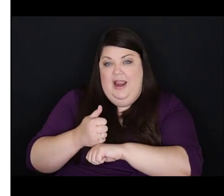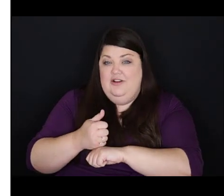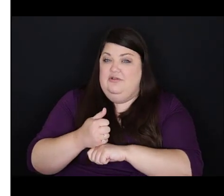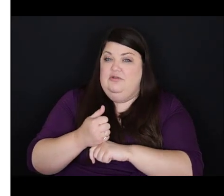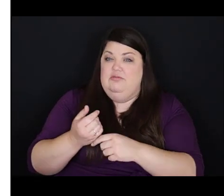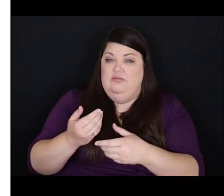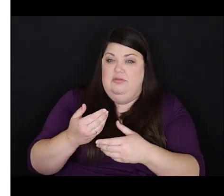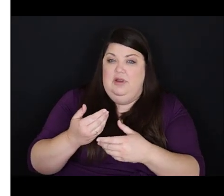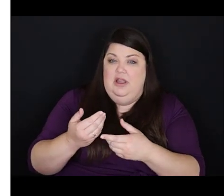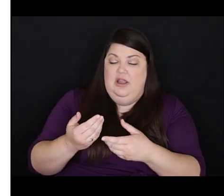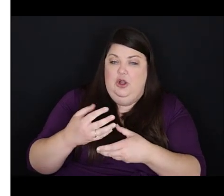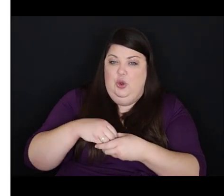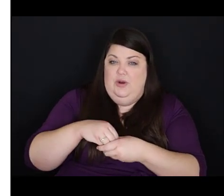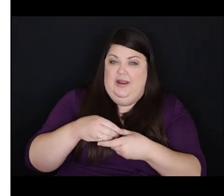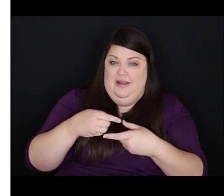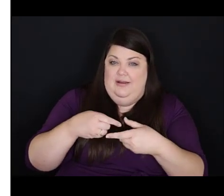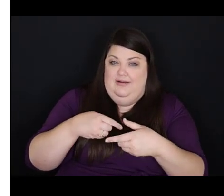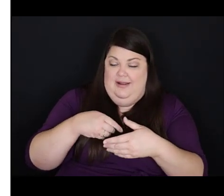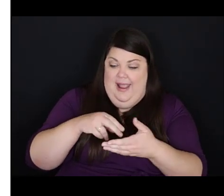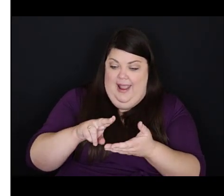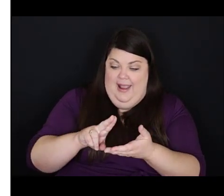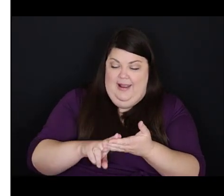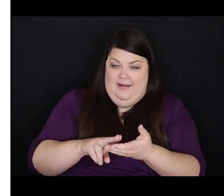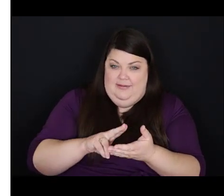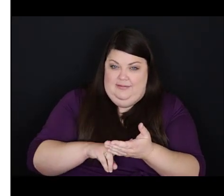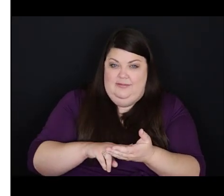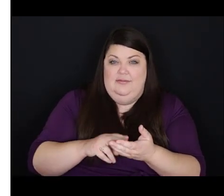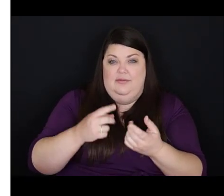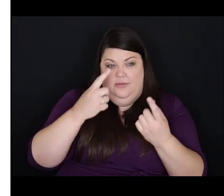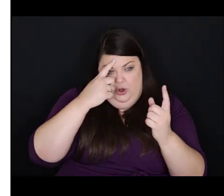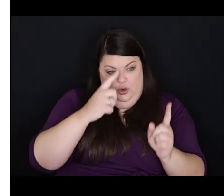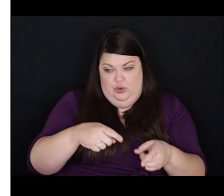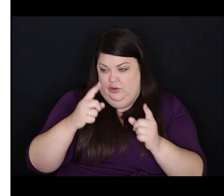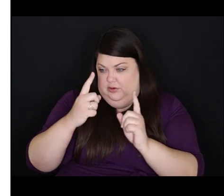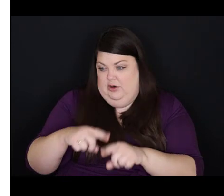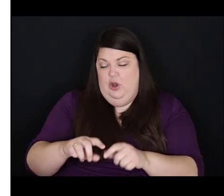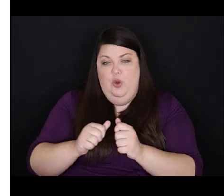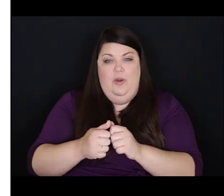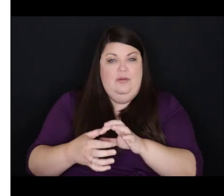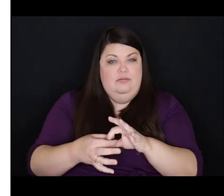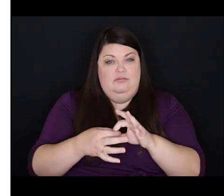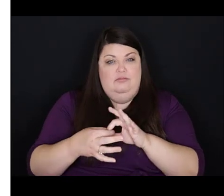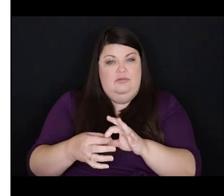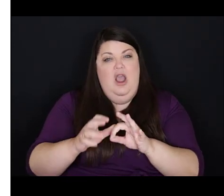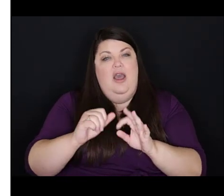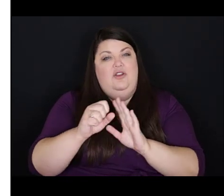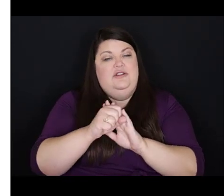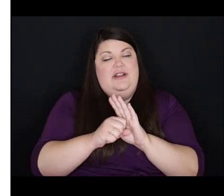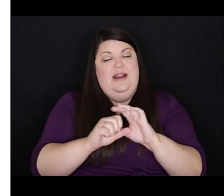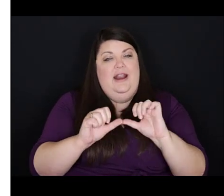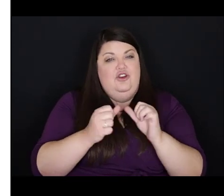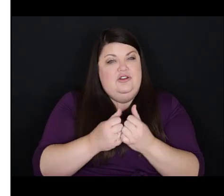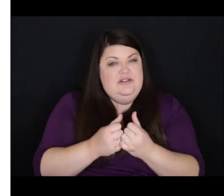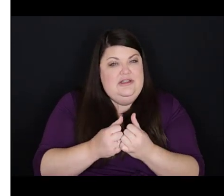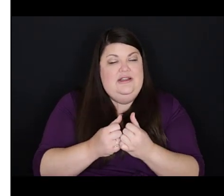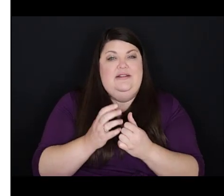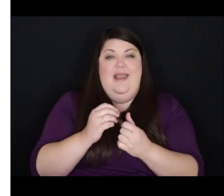into cooperative agreements, with other State agencies and other appropriate entities in order